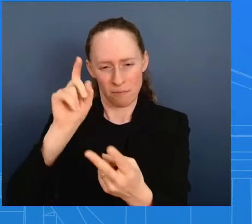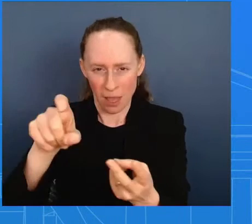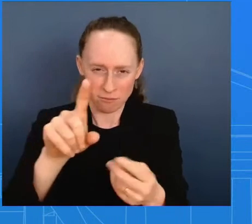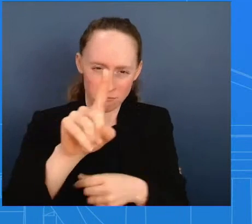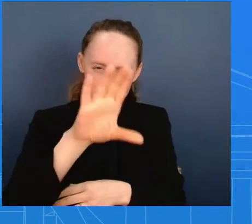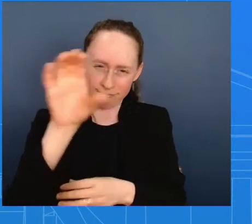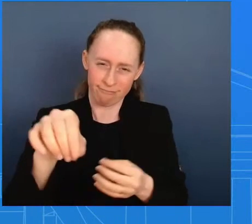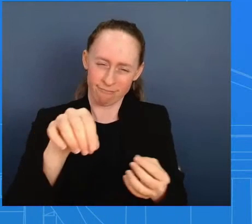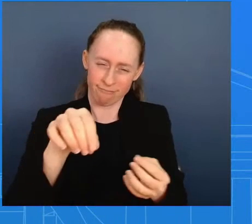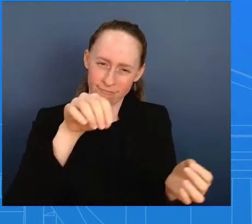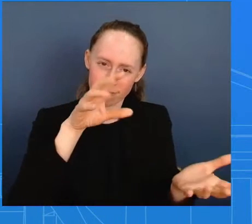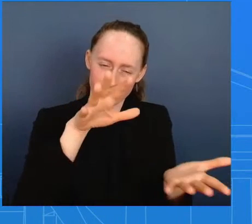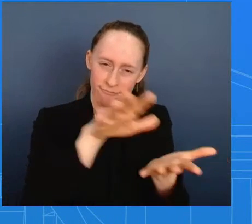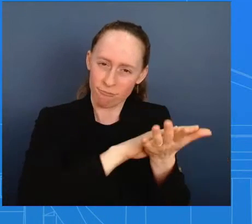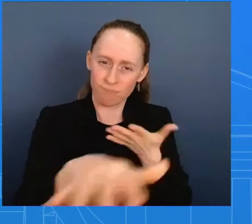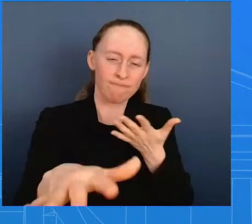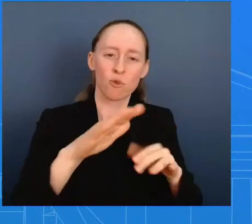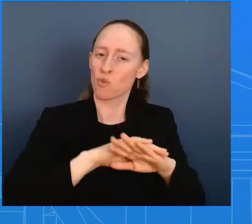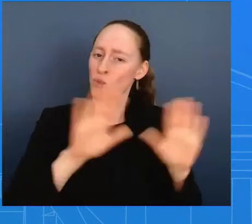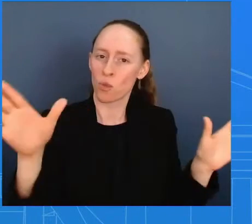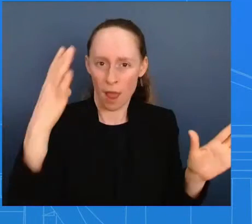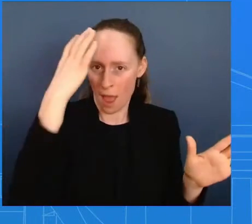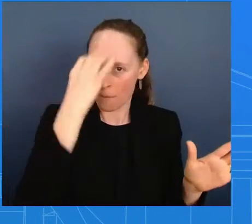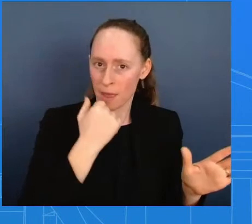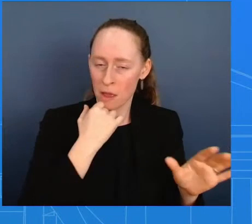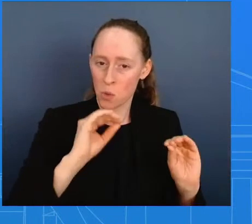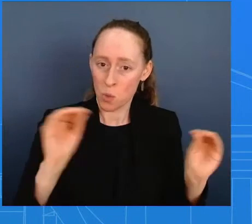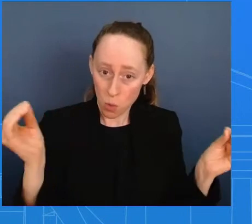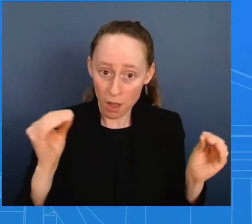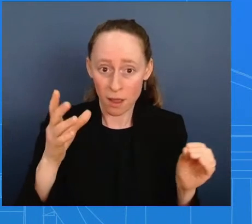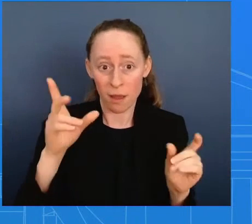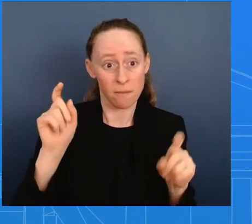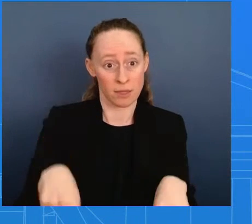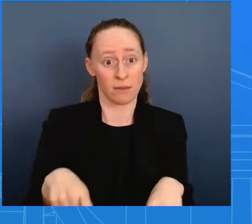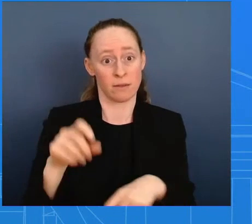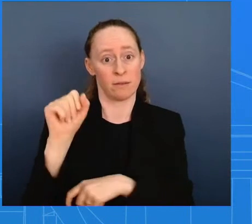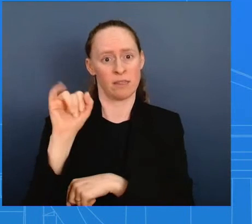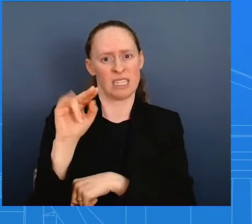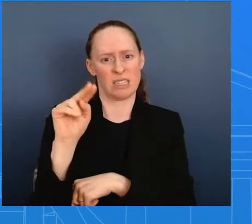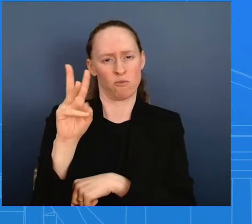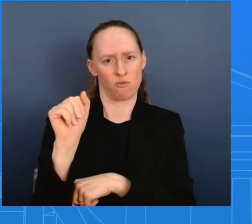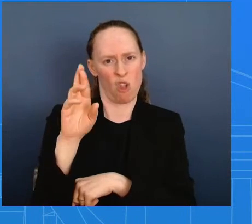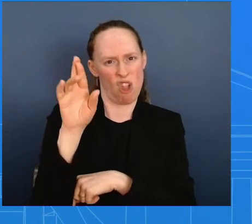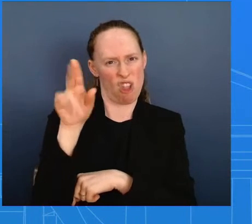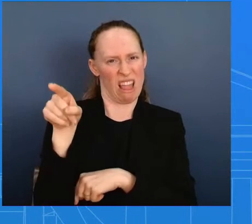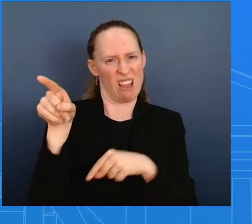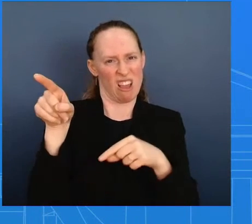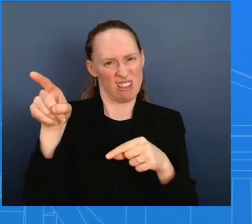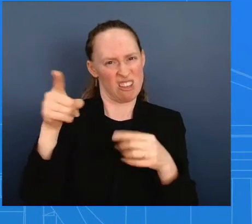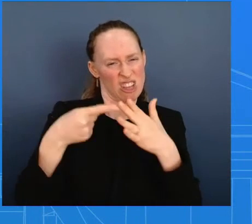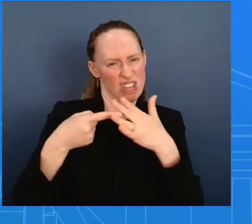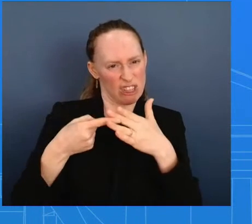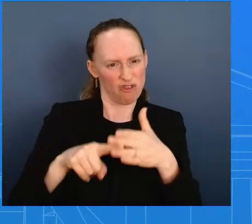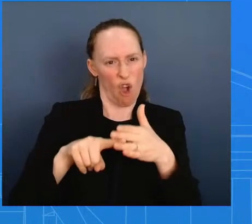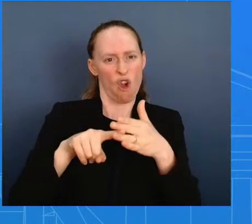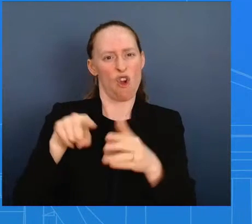justice delivered to its leader, starting with Sinwar. So, we'll continue to talk to them about this. But really, that question, which is a good question,